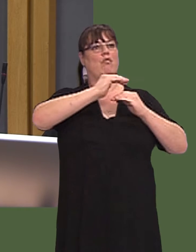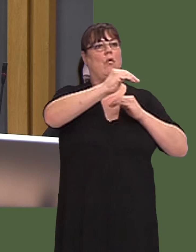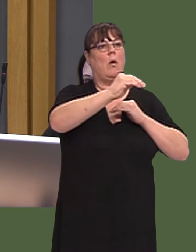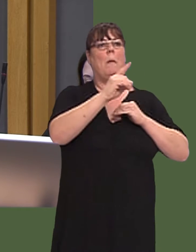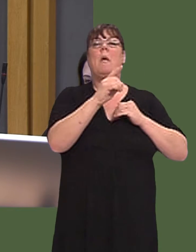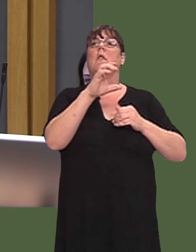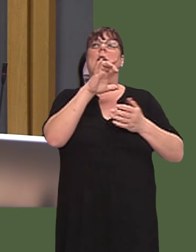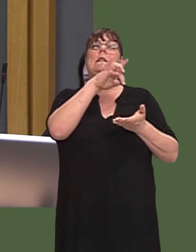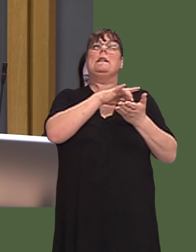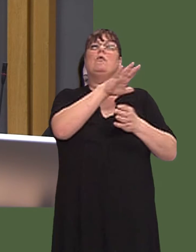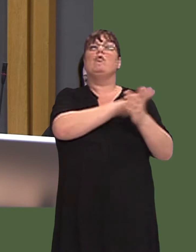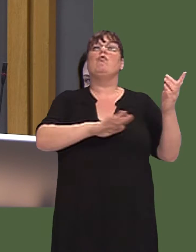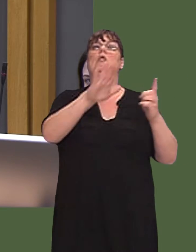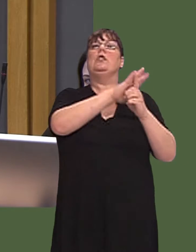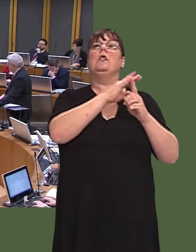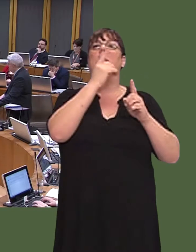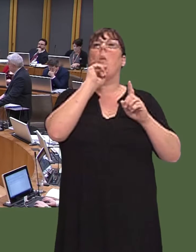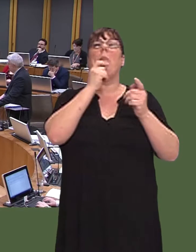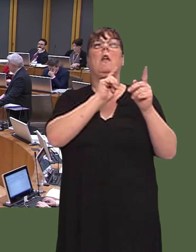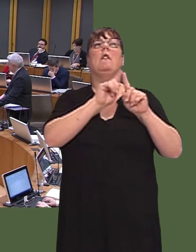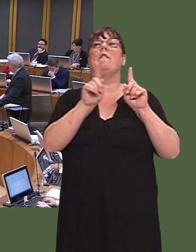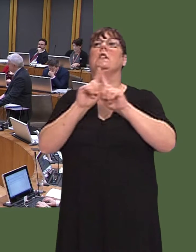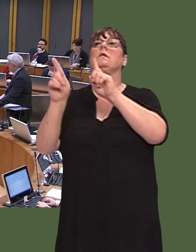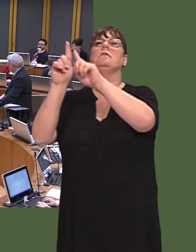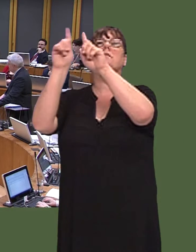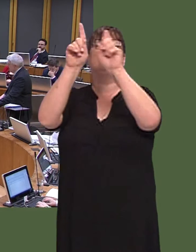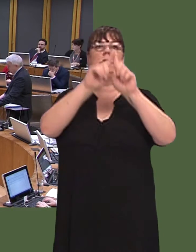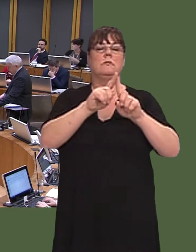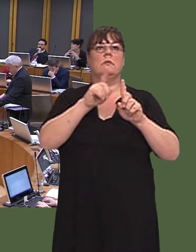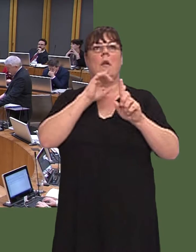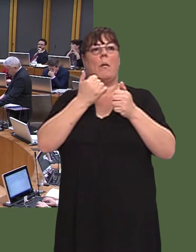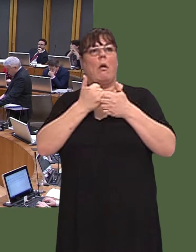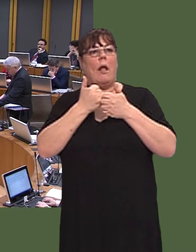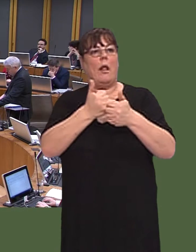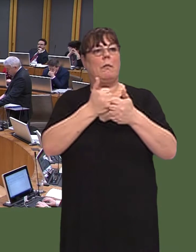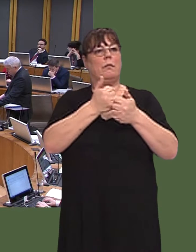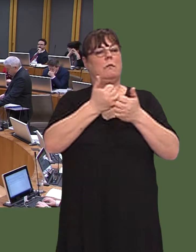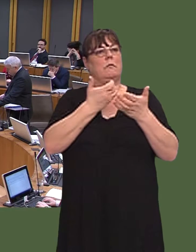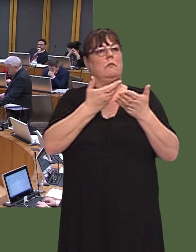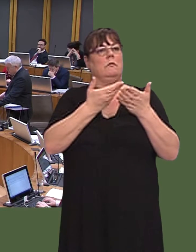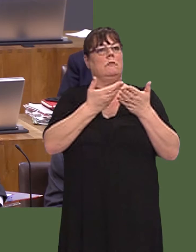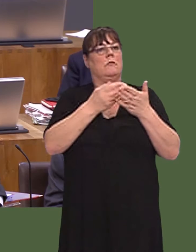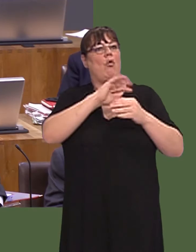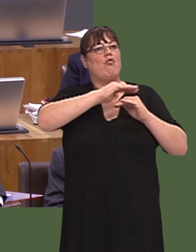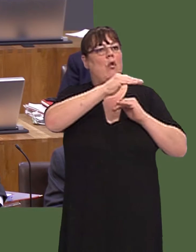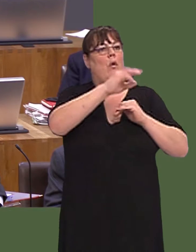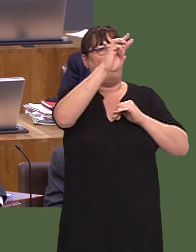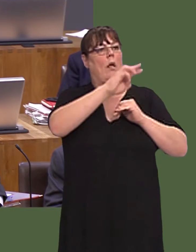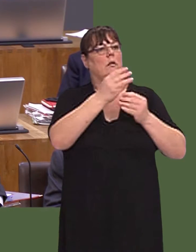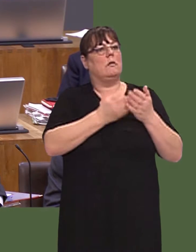There will be other footprints that will need to be used in the future to develop the economies of rural Wales, but itís right to say there are challenges.